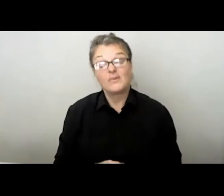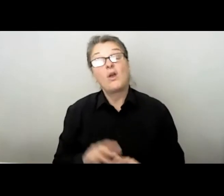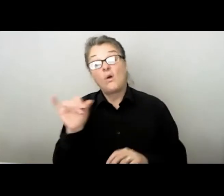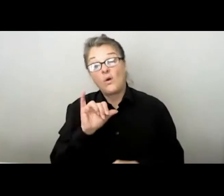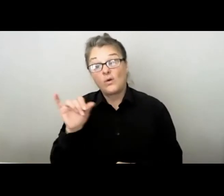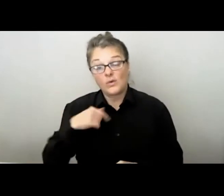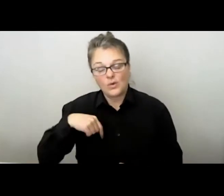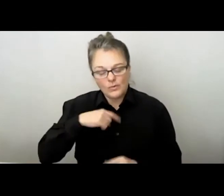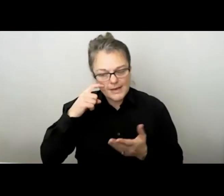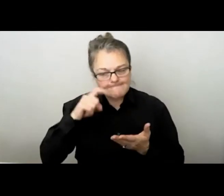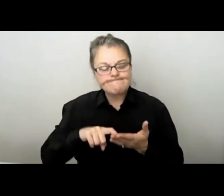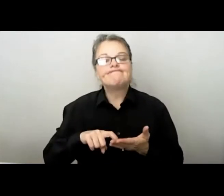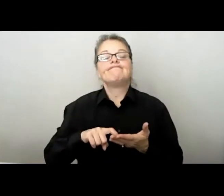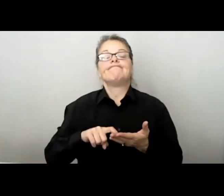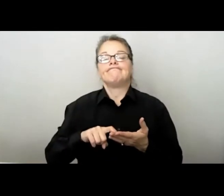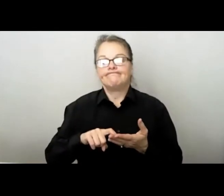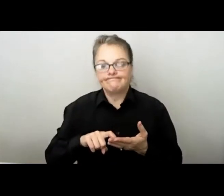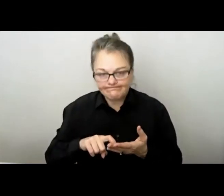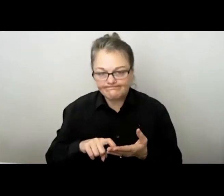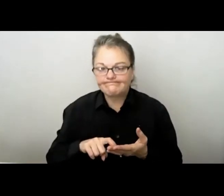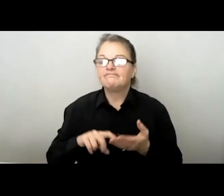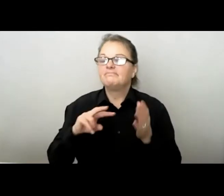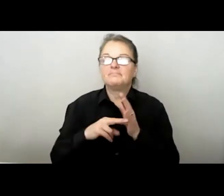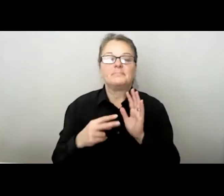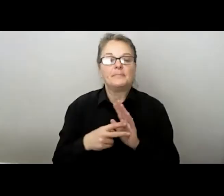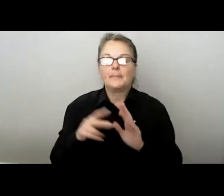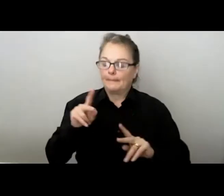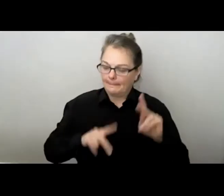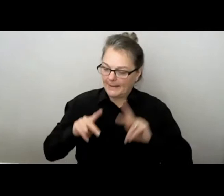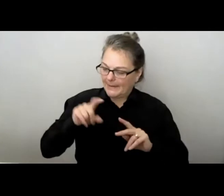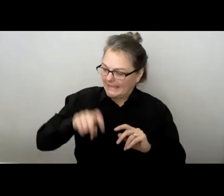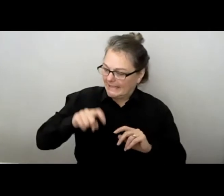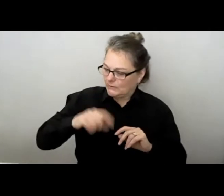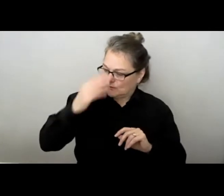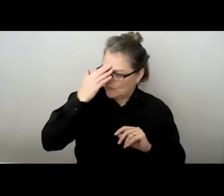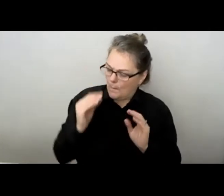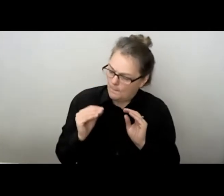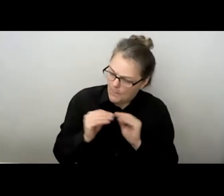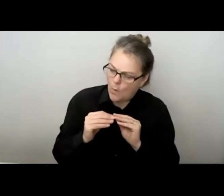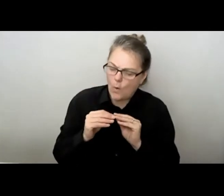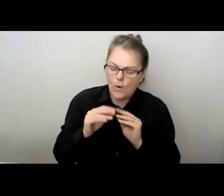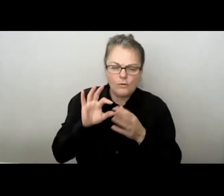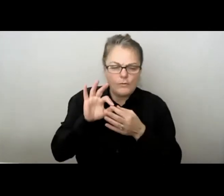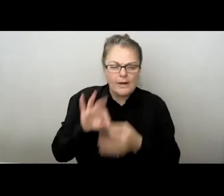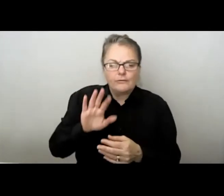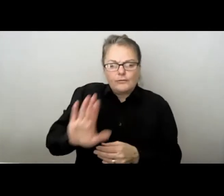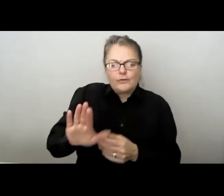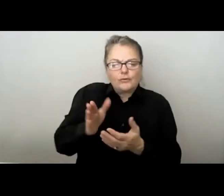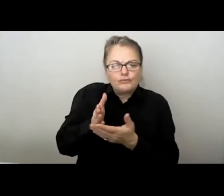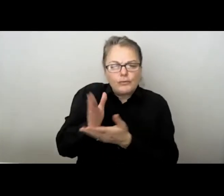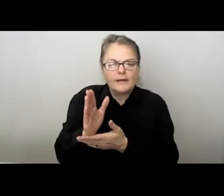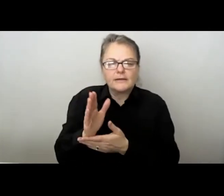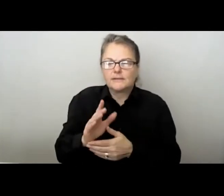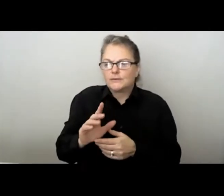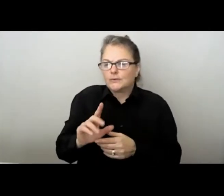INFORMATION ABOUT THE SOURCE OF THEIR DISABILITY RIGHTS…. AT LAW AND ACCESSIBILITY LAWS.